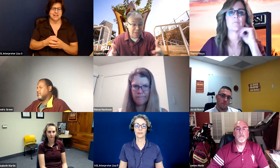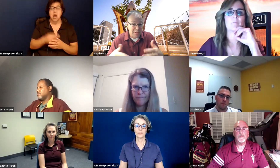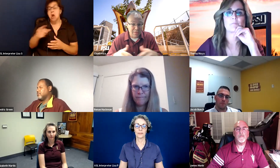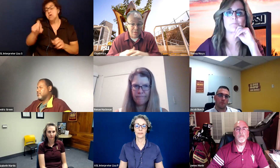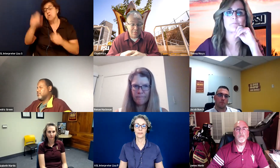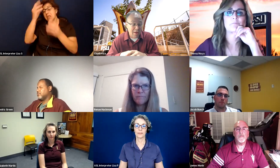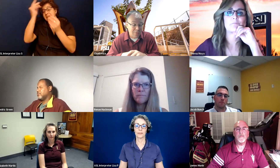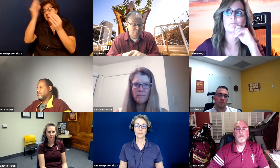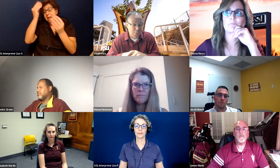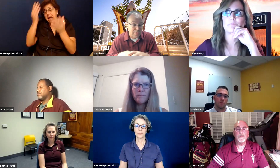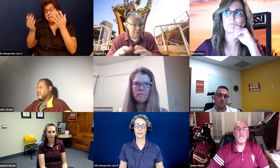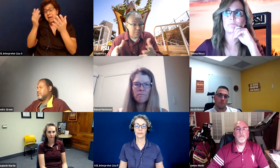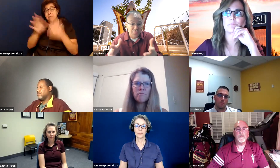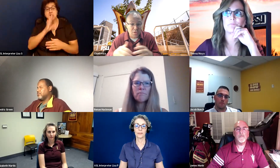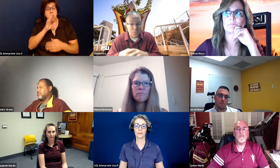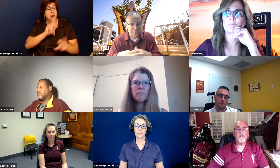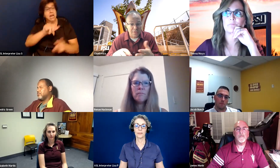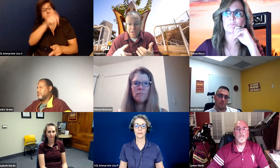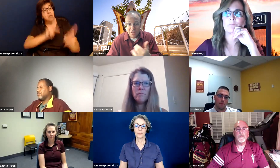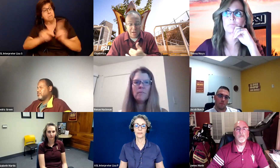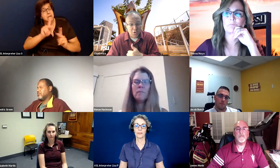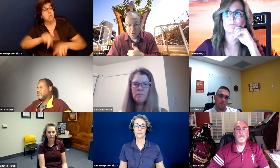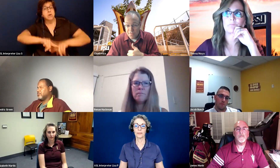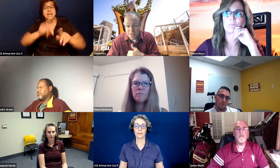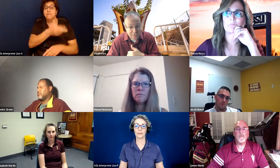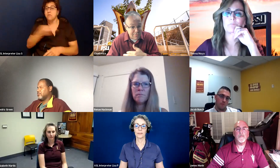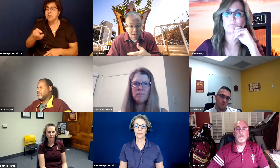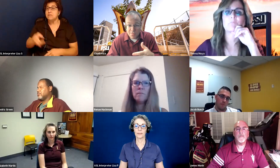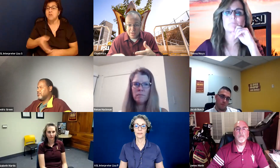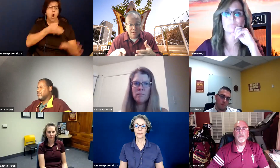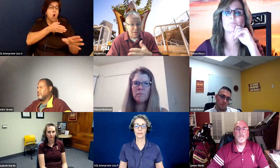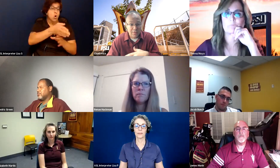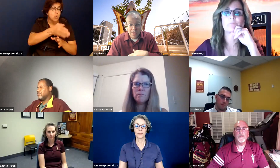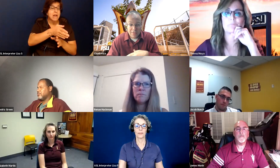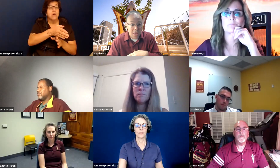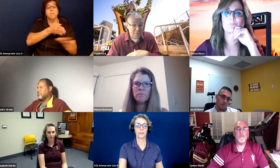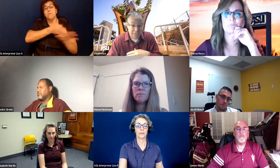maybe look talking to people in different resources, career and professional development, counseling,